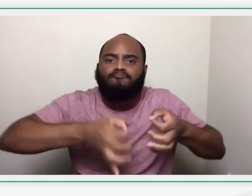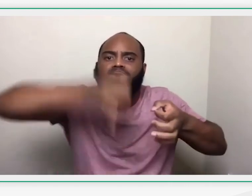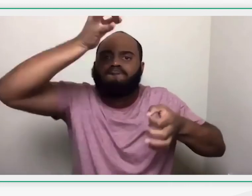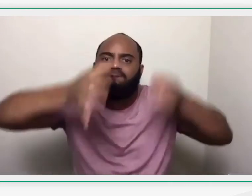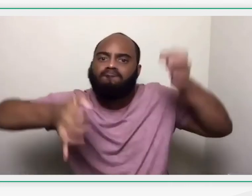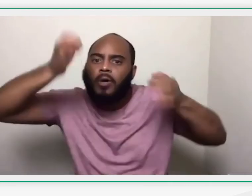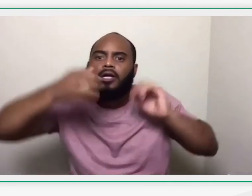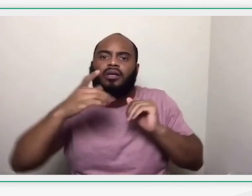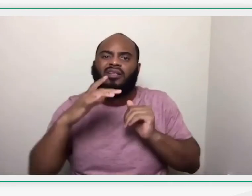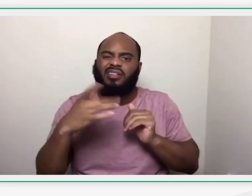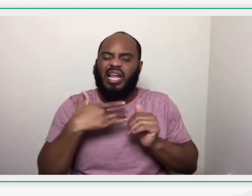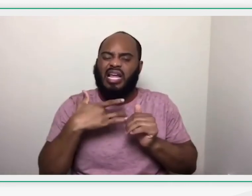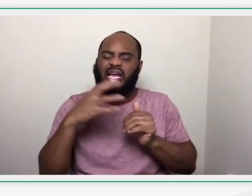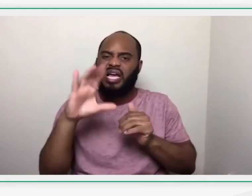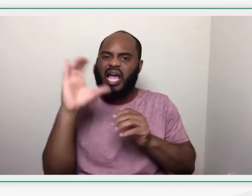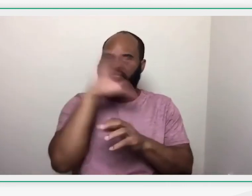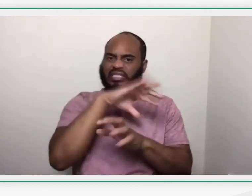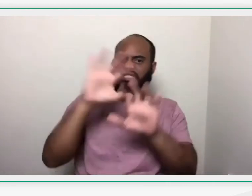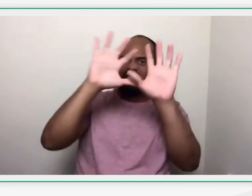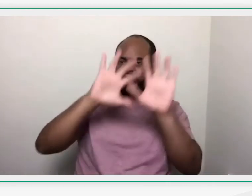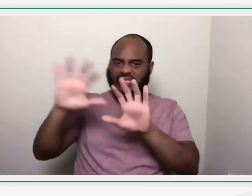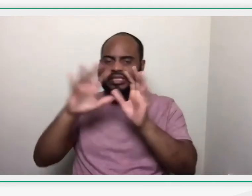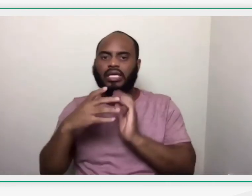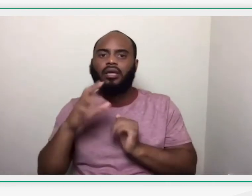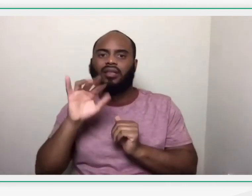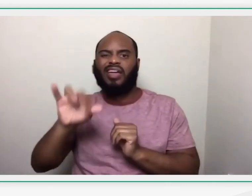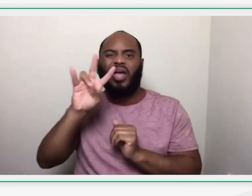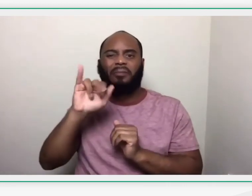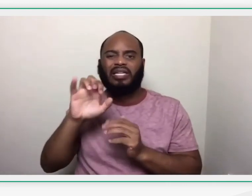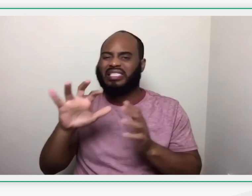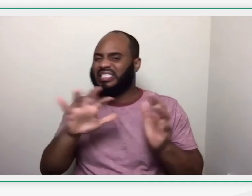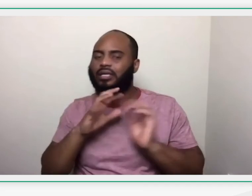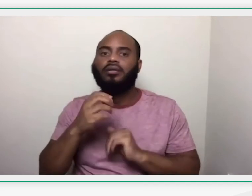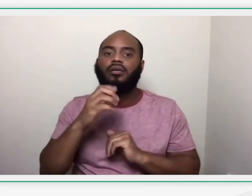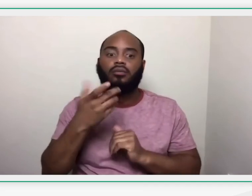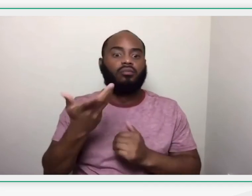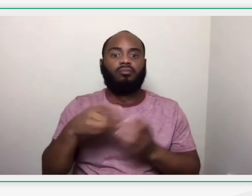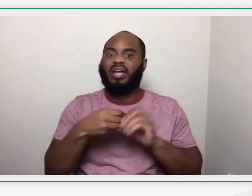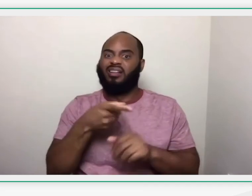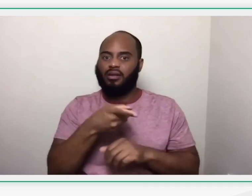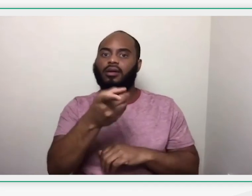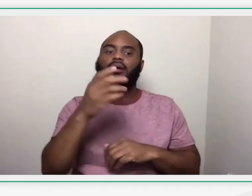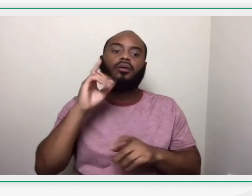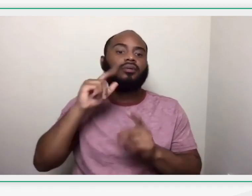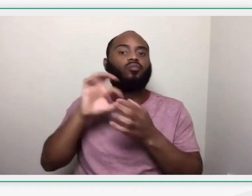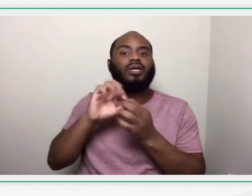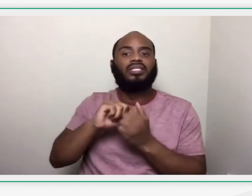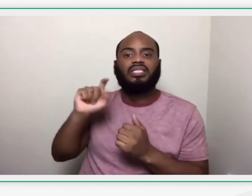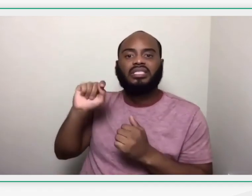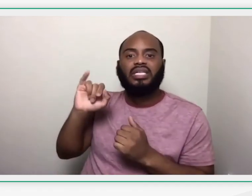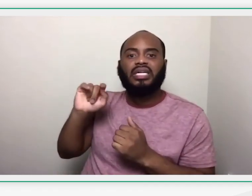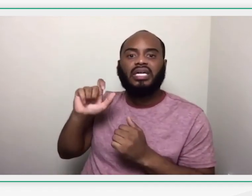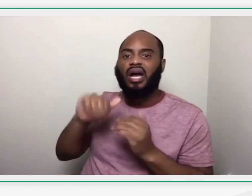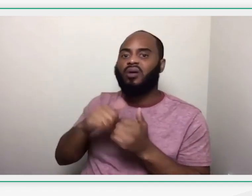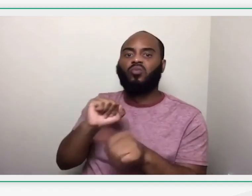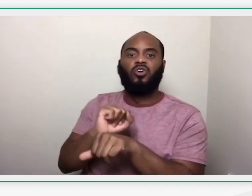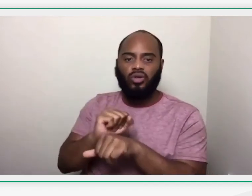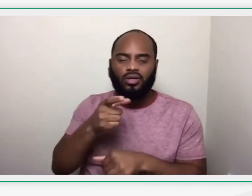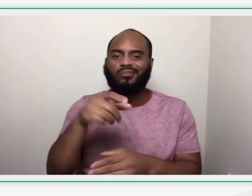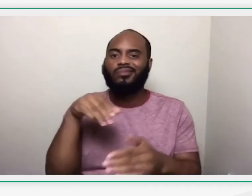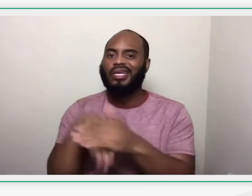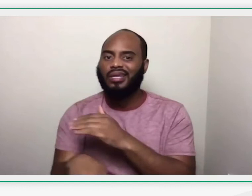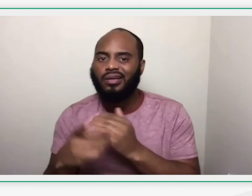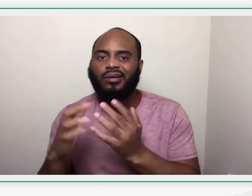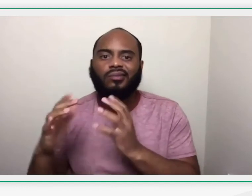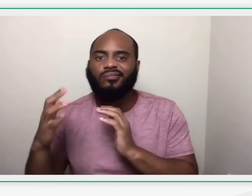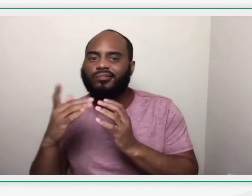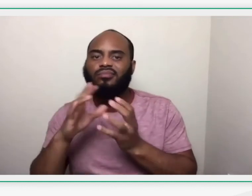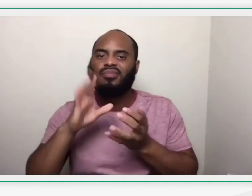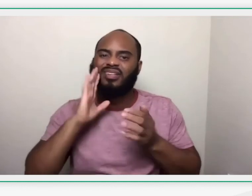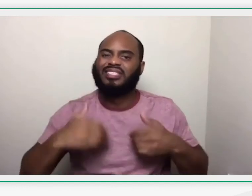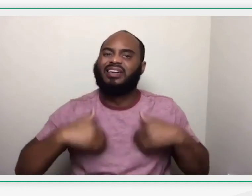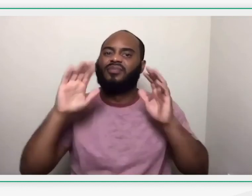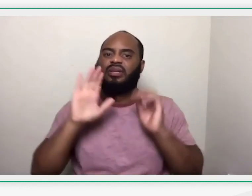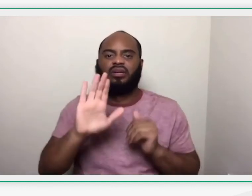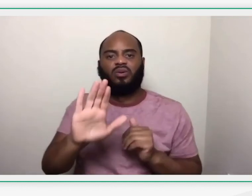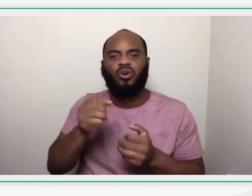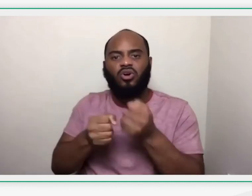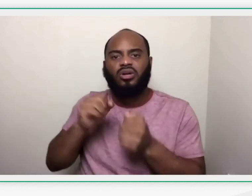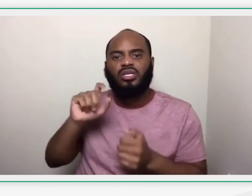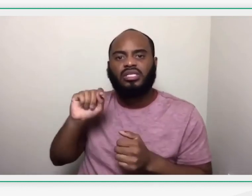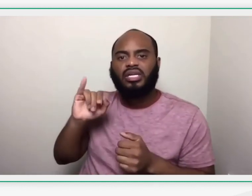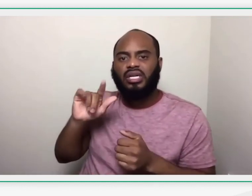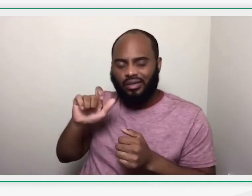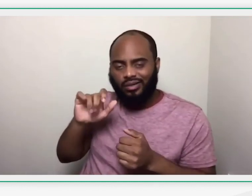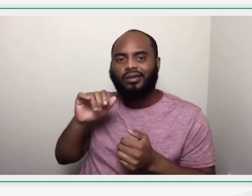maybe a small business with dollar signs on it, and iron gates, and bars? And, basically, the way a payday loan works is you offer up your car title